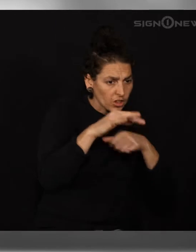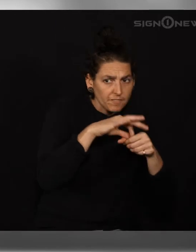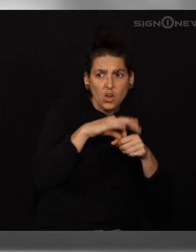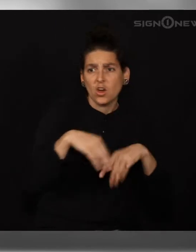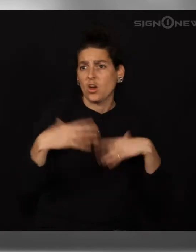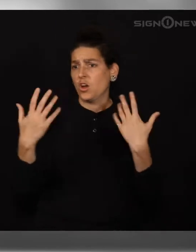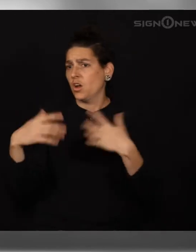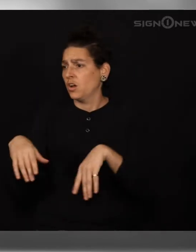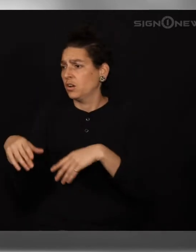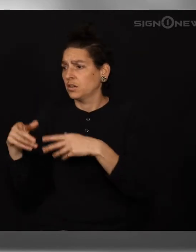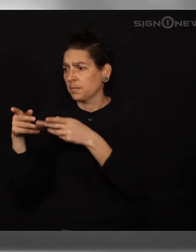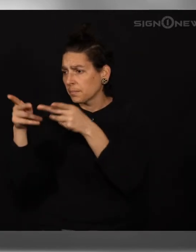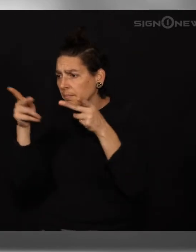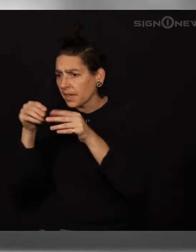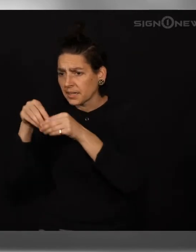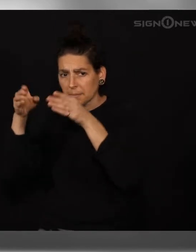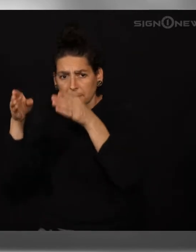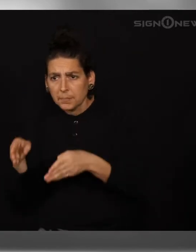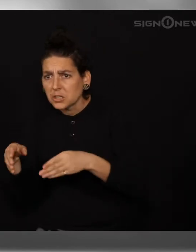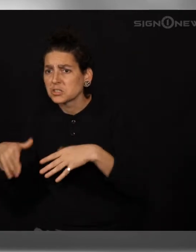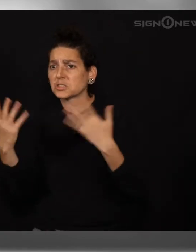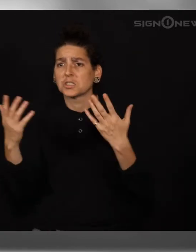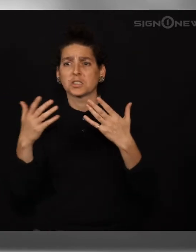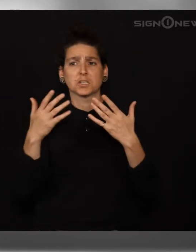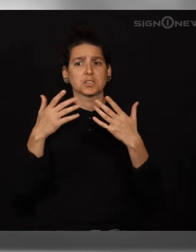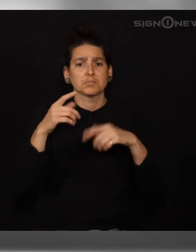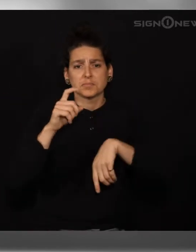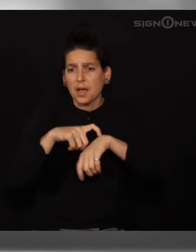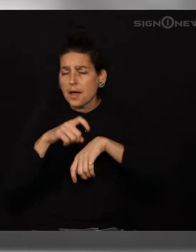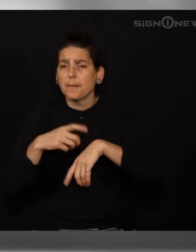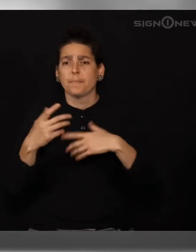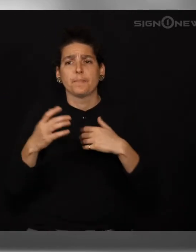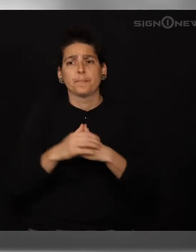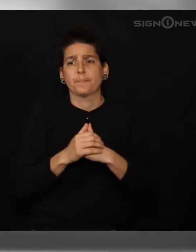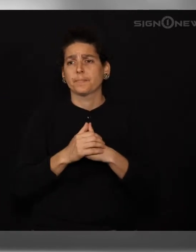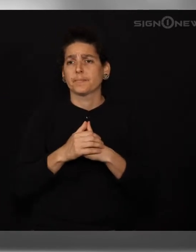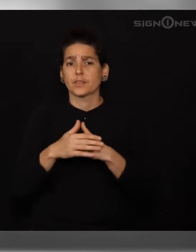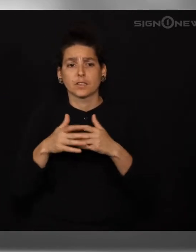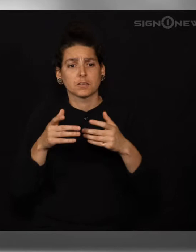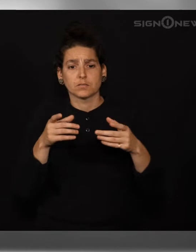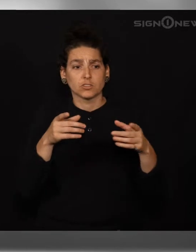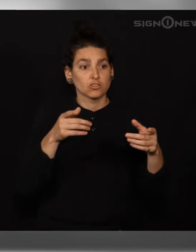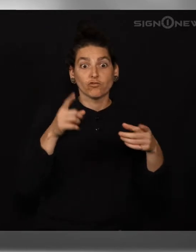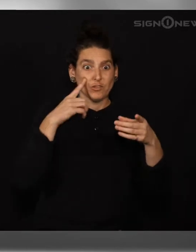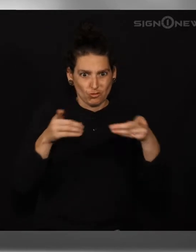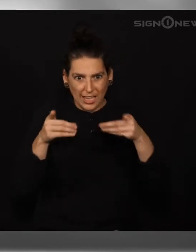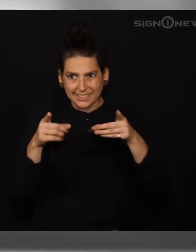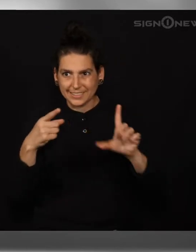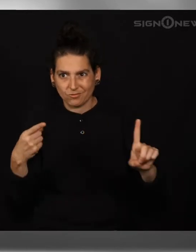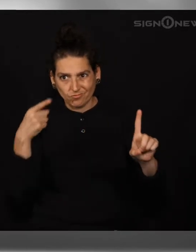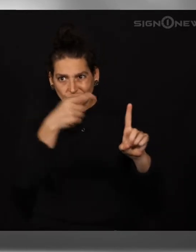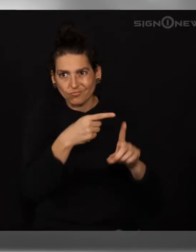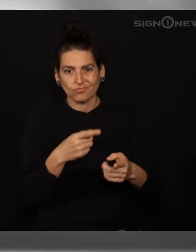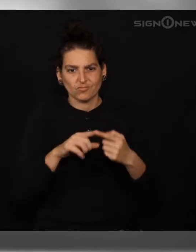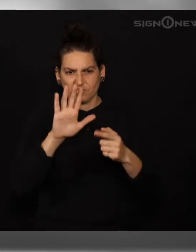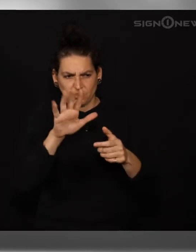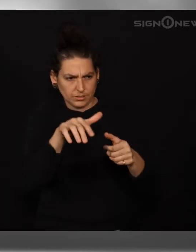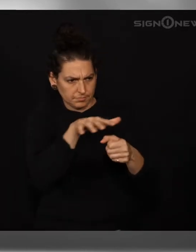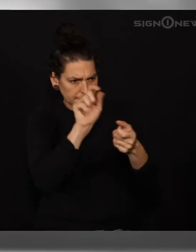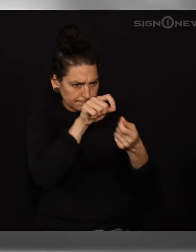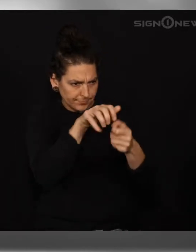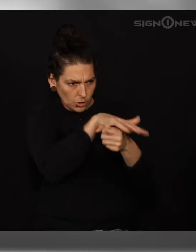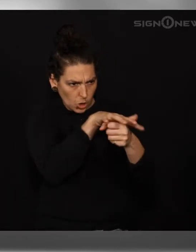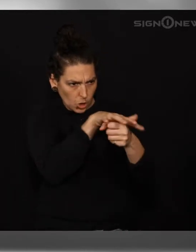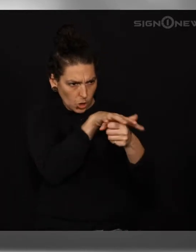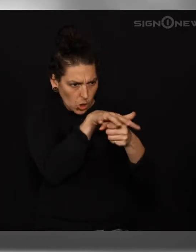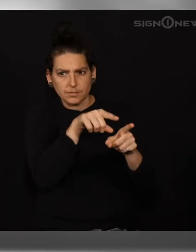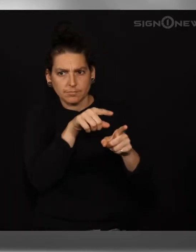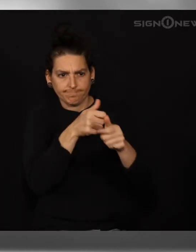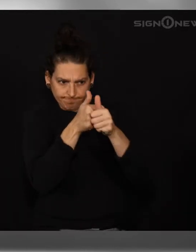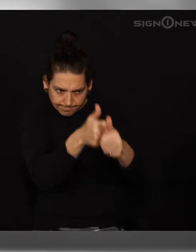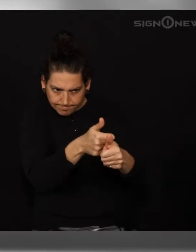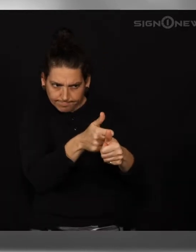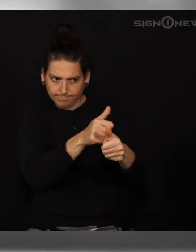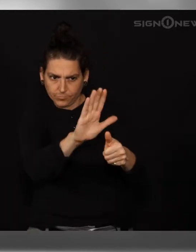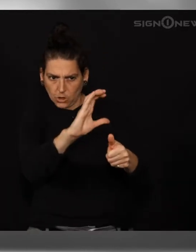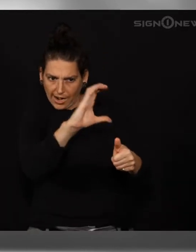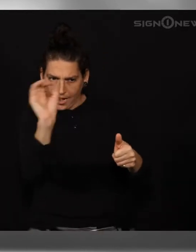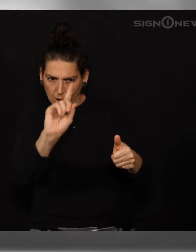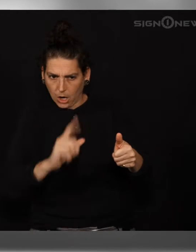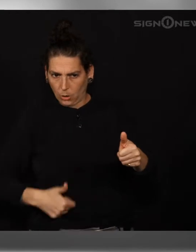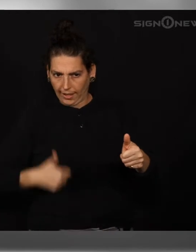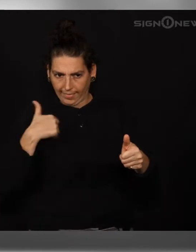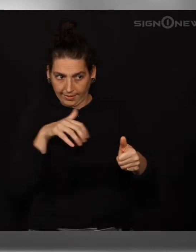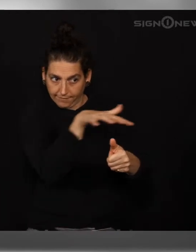and open times, directions to your specific polling place per election